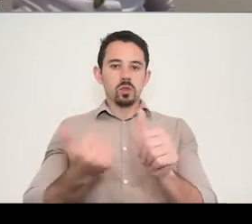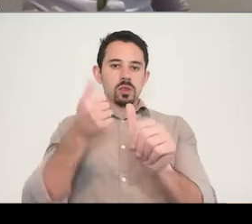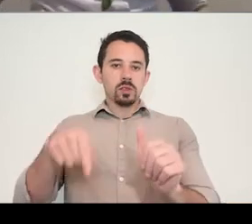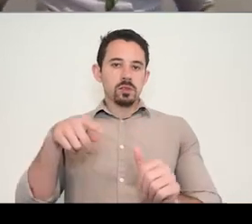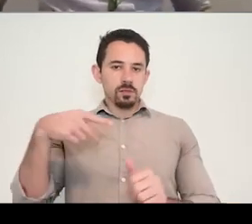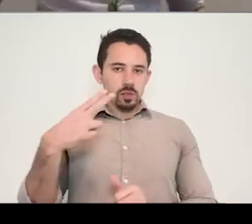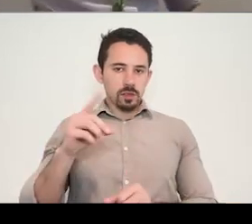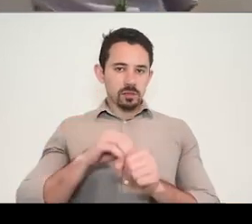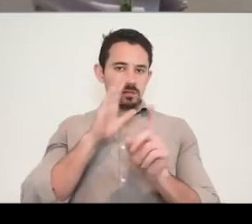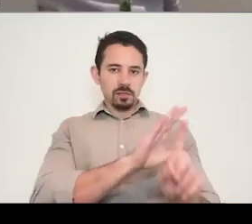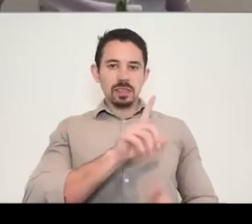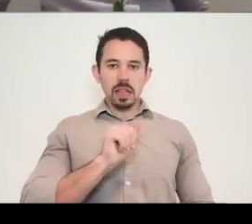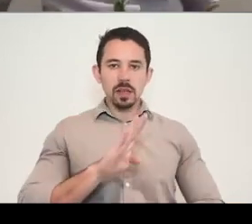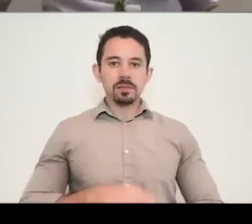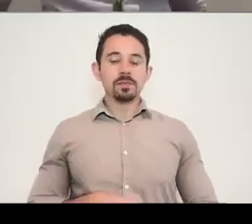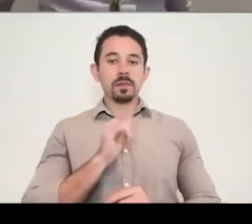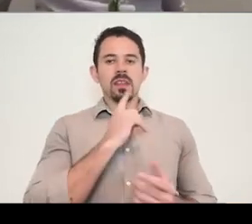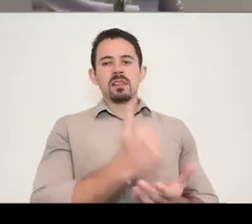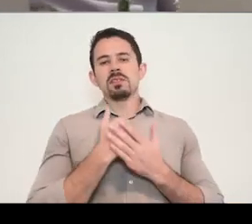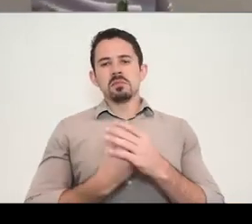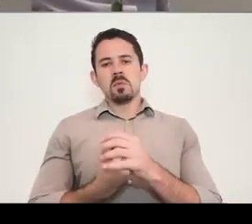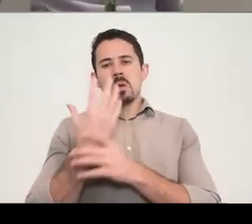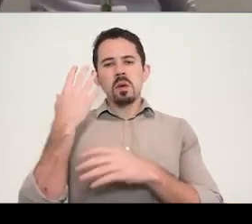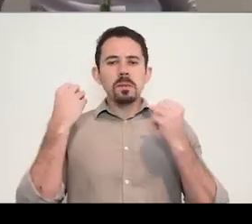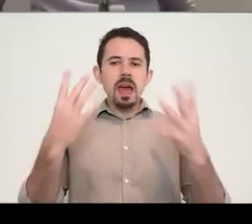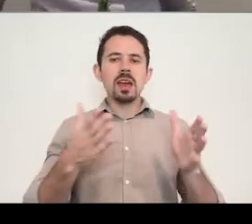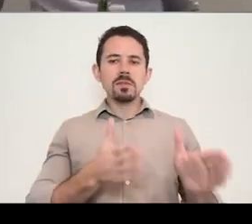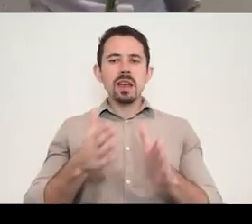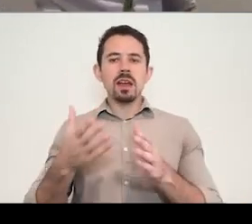pursue this Ph.D. in her lab which has helped me grow in many ways and allowed